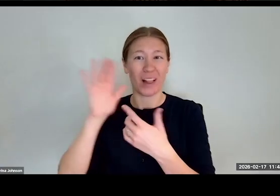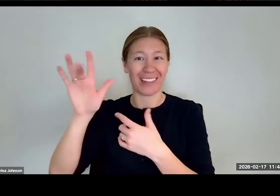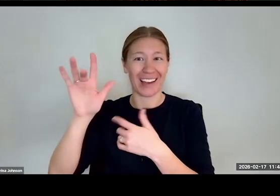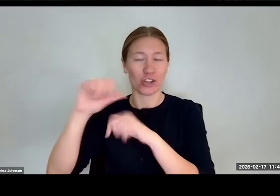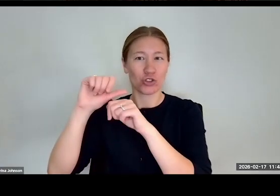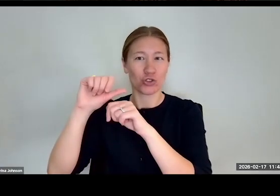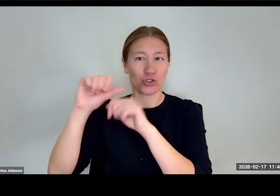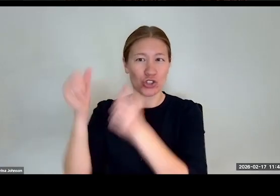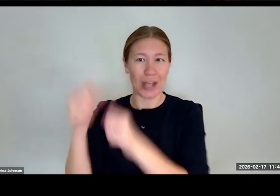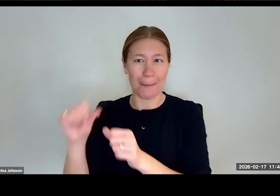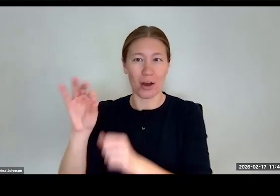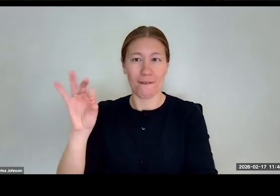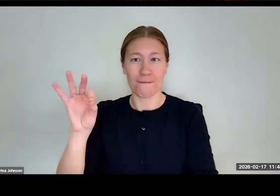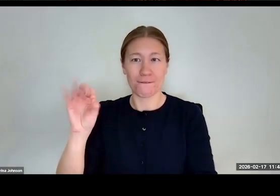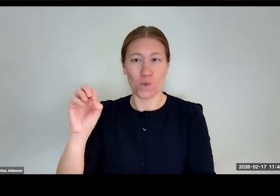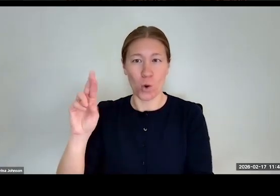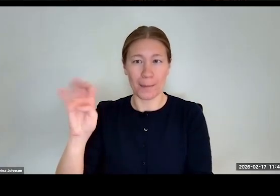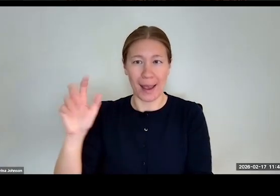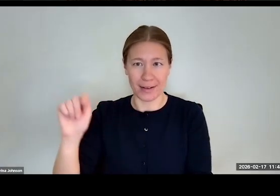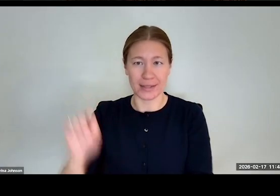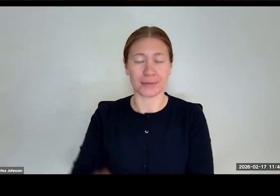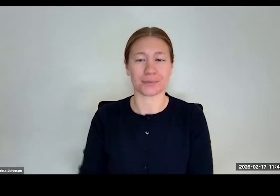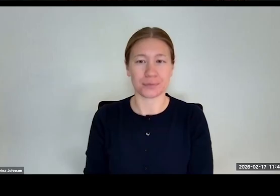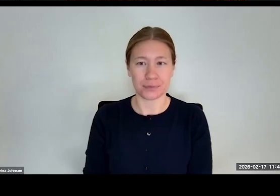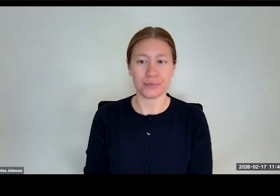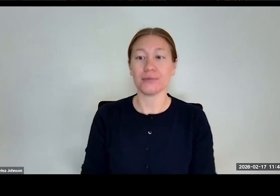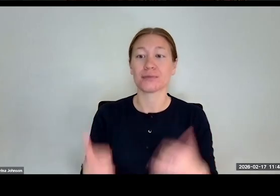And here I can actually adjust the fill of my shape.